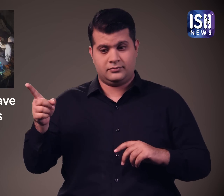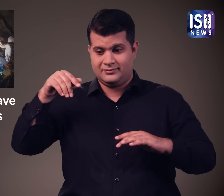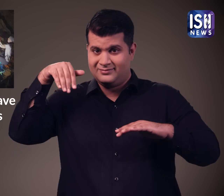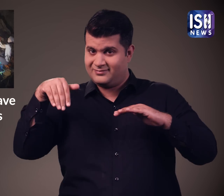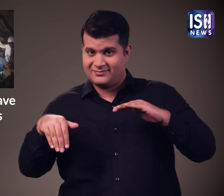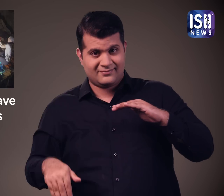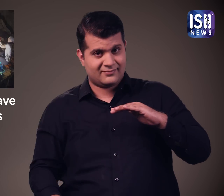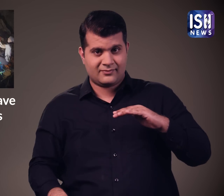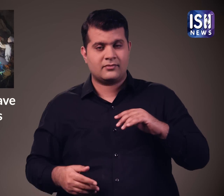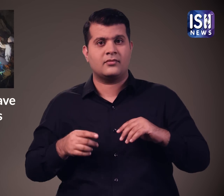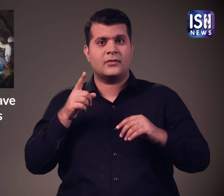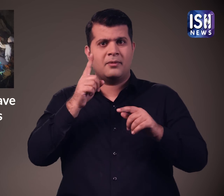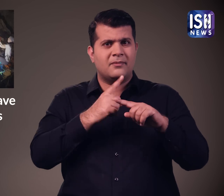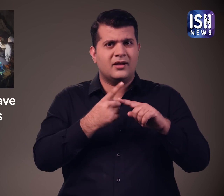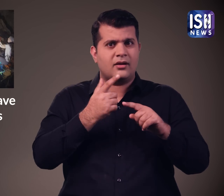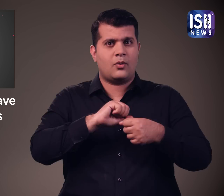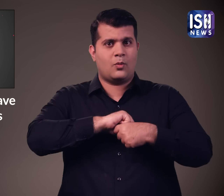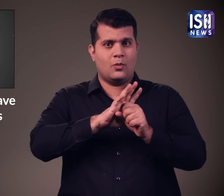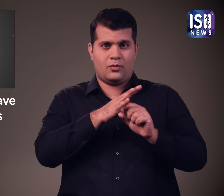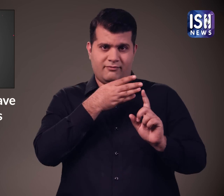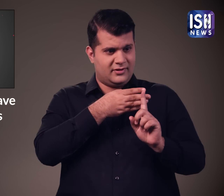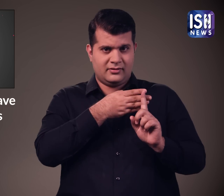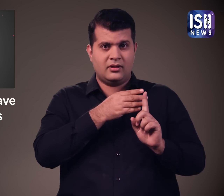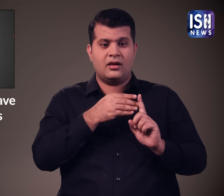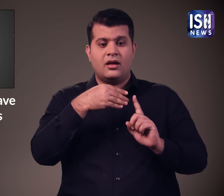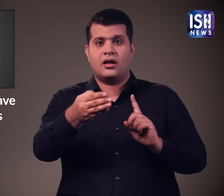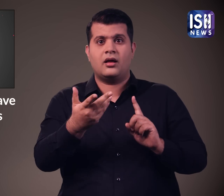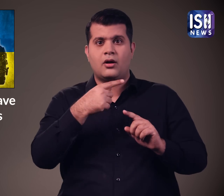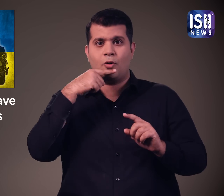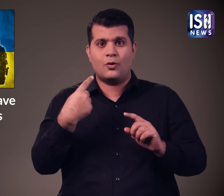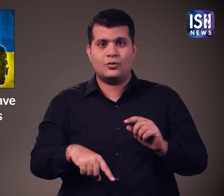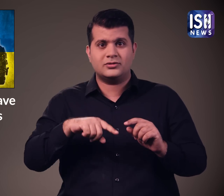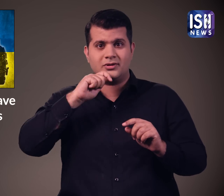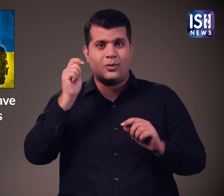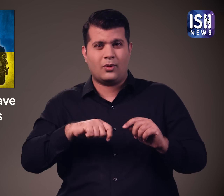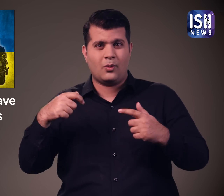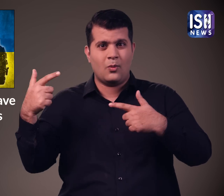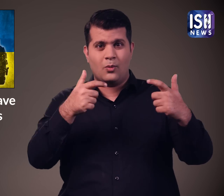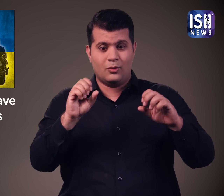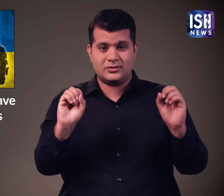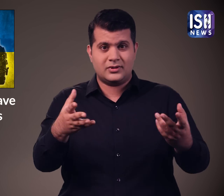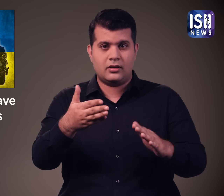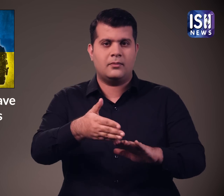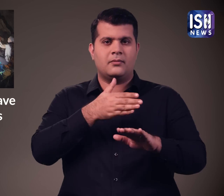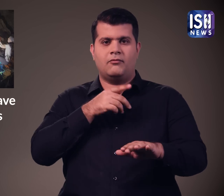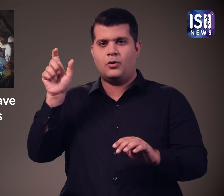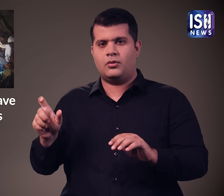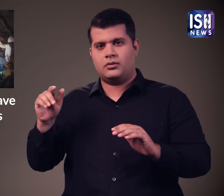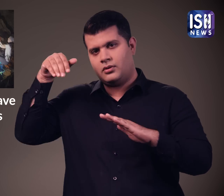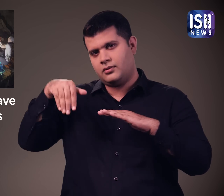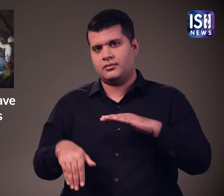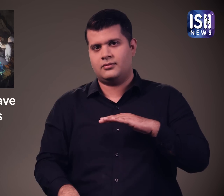She went inside the cave even before the COVID pandemic and the Russia-Ukrain war.